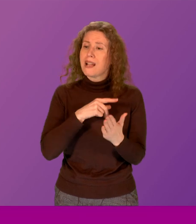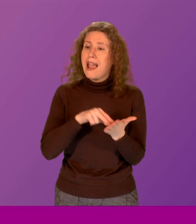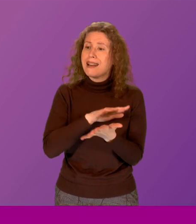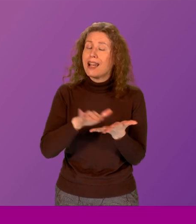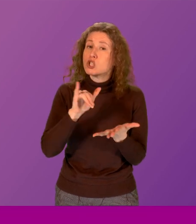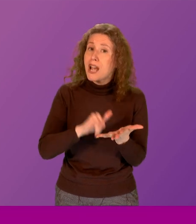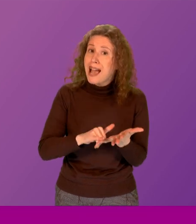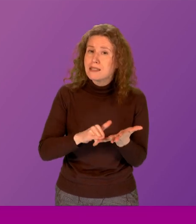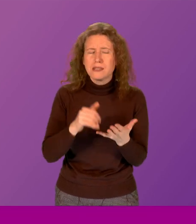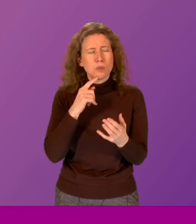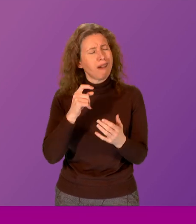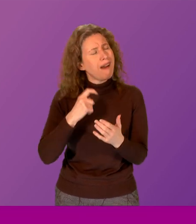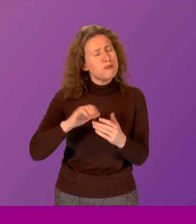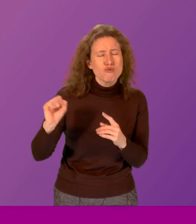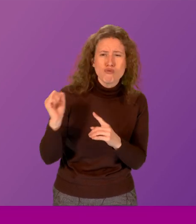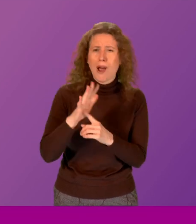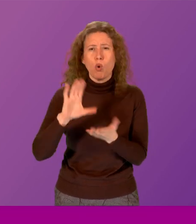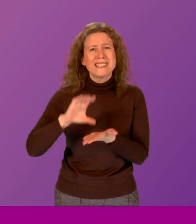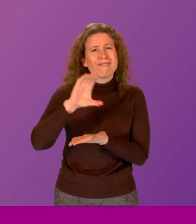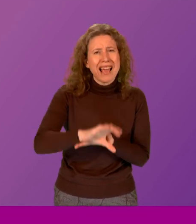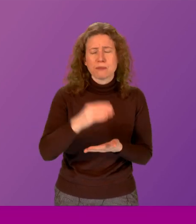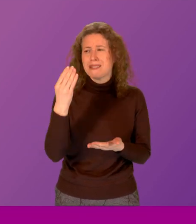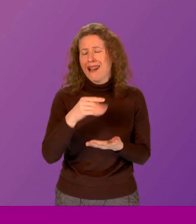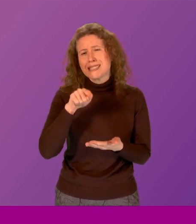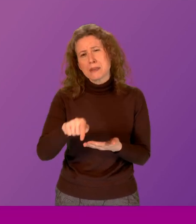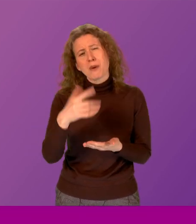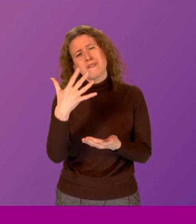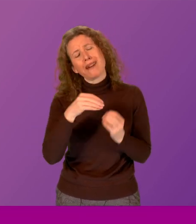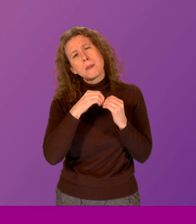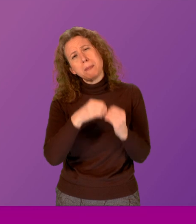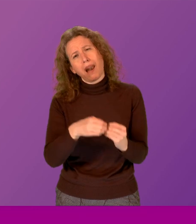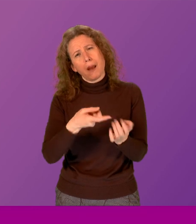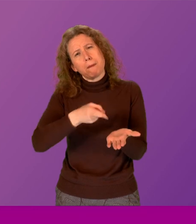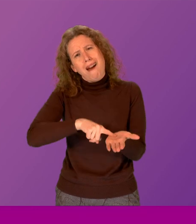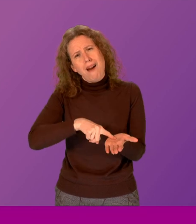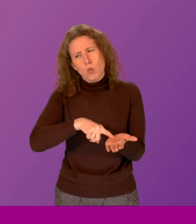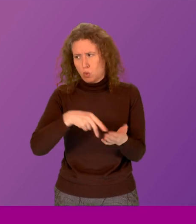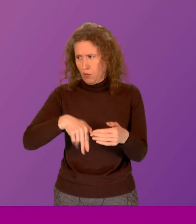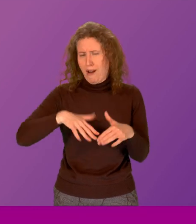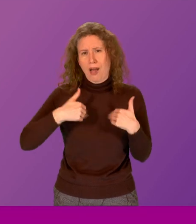We have record investment of more than £19.5 billion in the national health service,